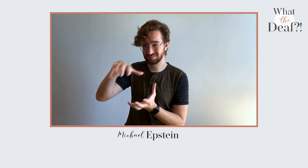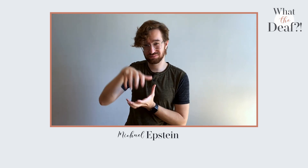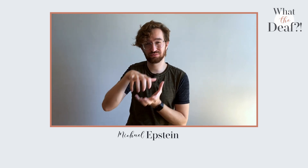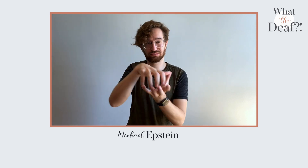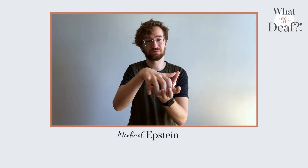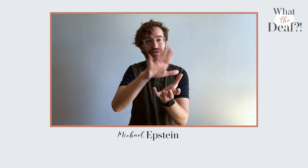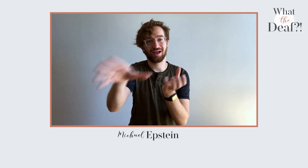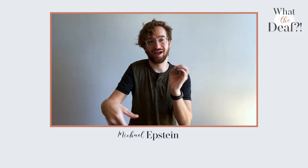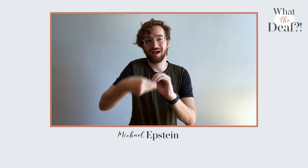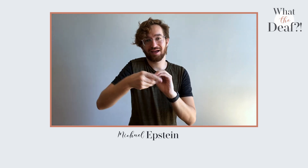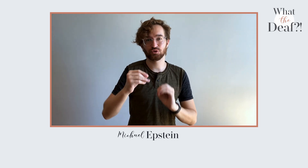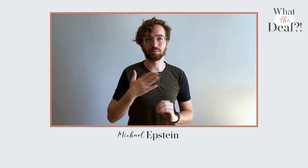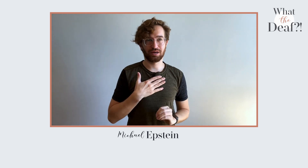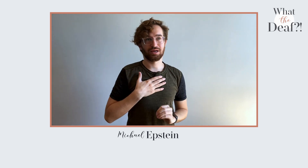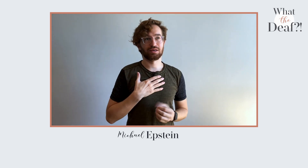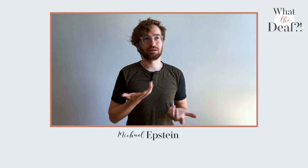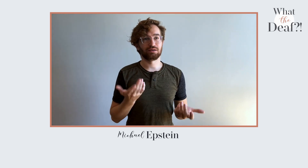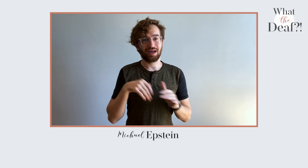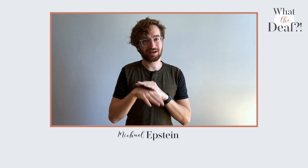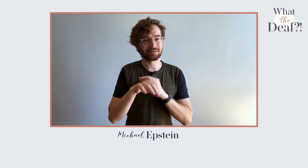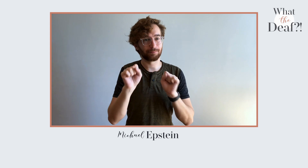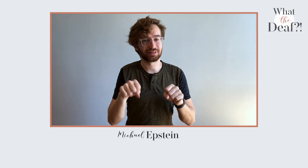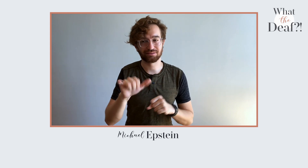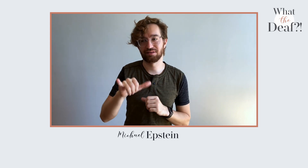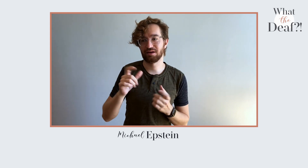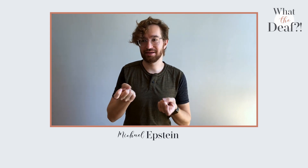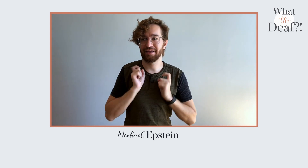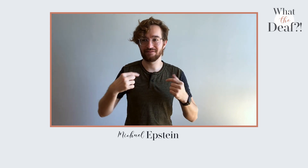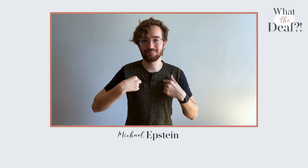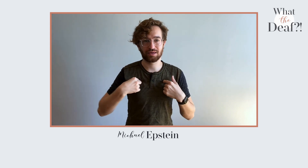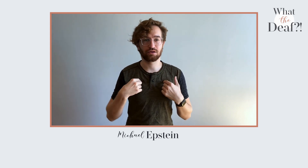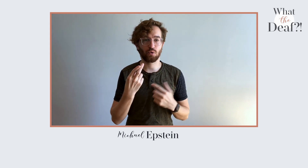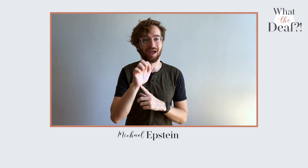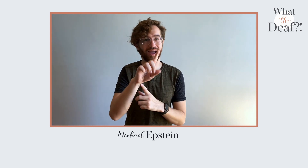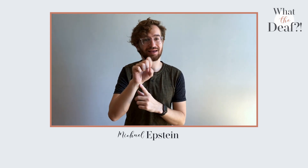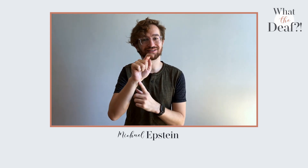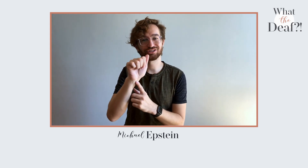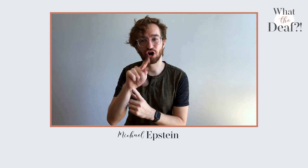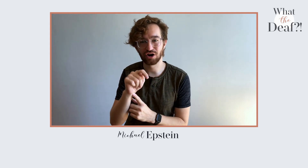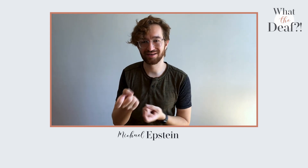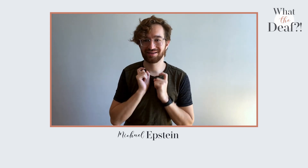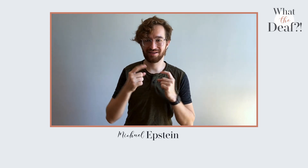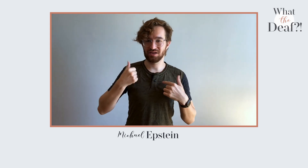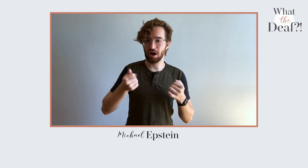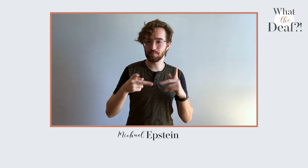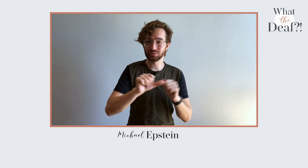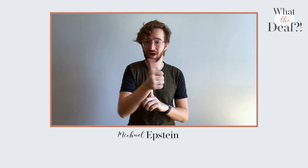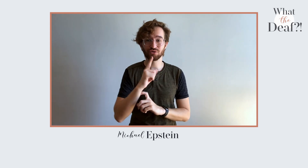and that package makes up who I am, my ability to access the world around me. My parents gave me that head start and that opportunity